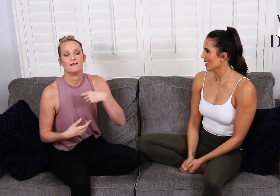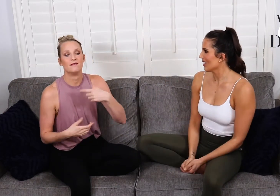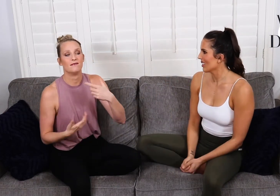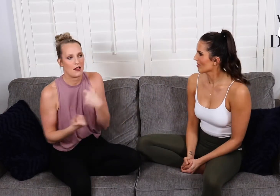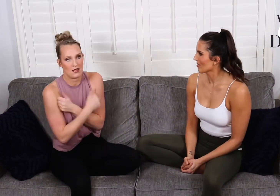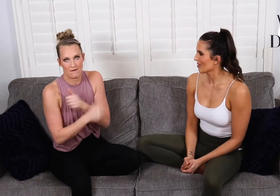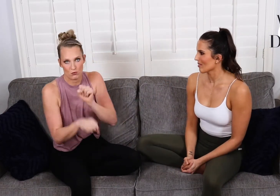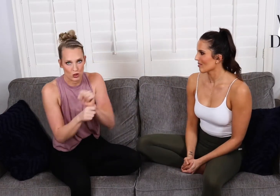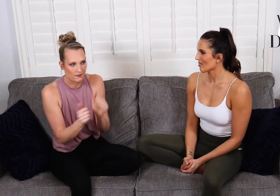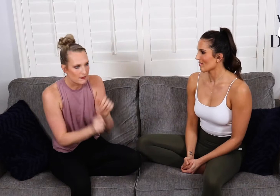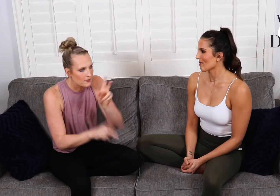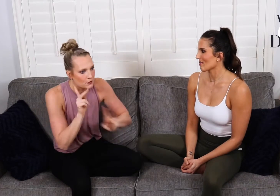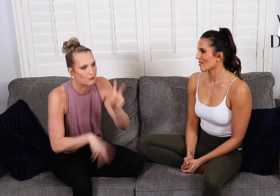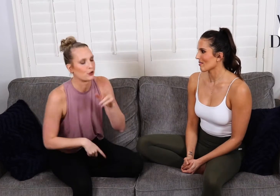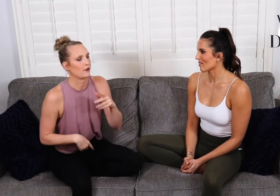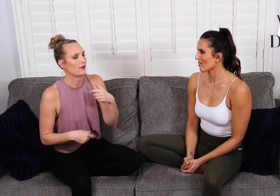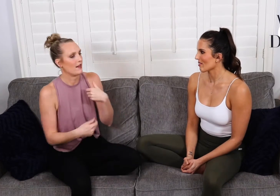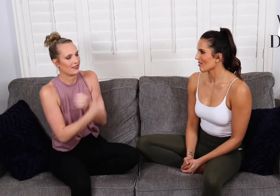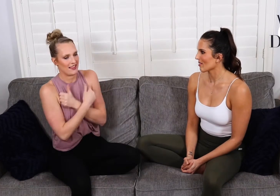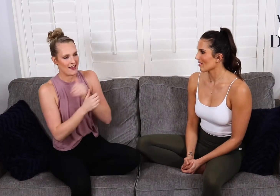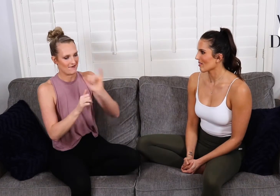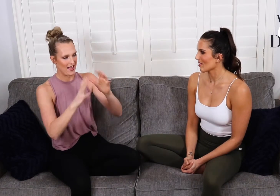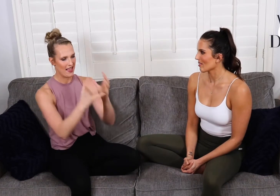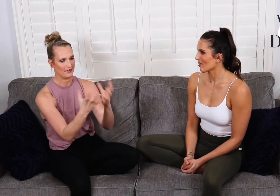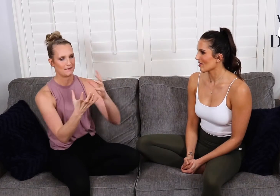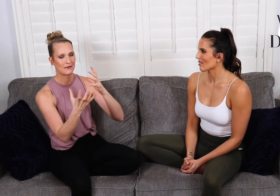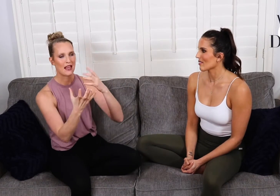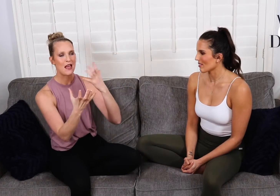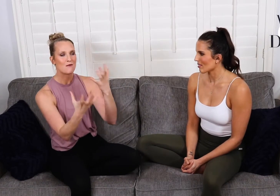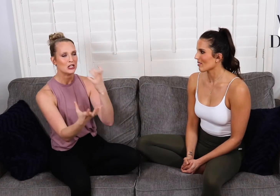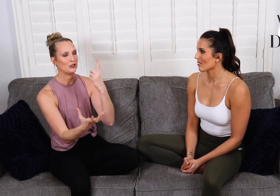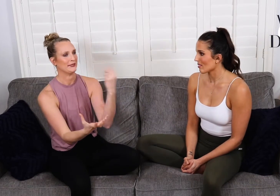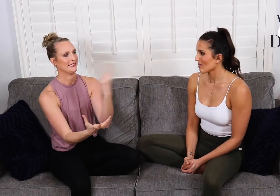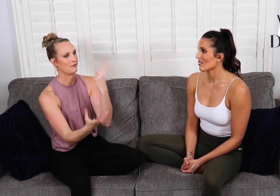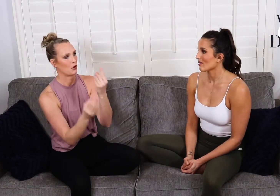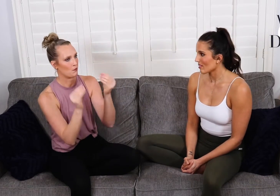Yes, I loved working with people. I loved the atmosphere. I just wanted to do something